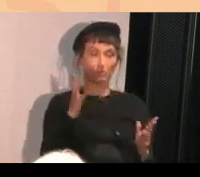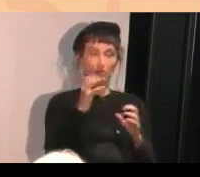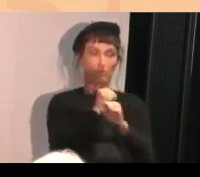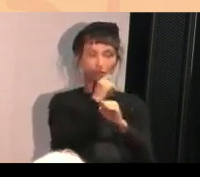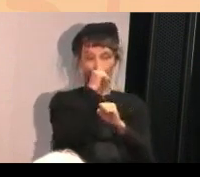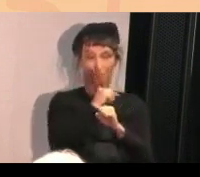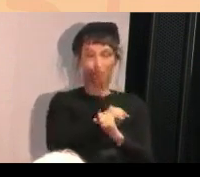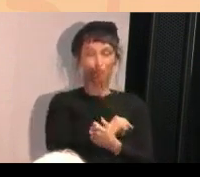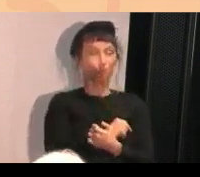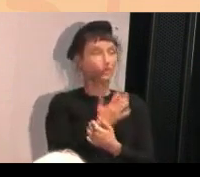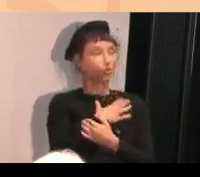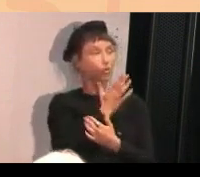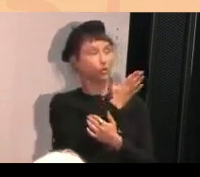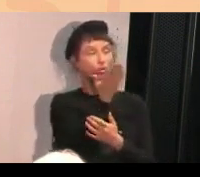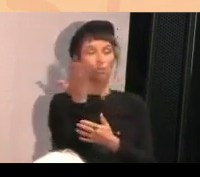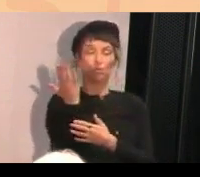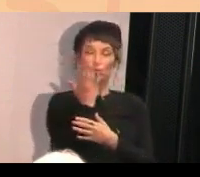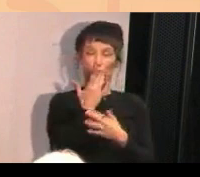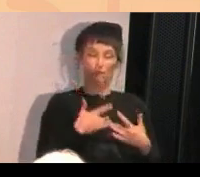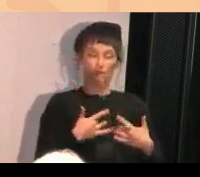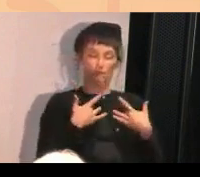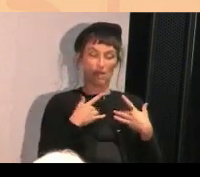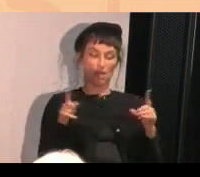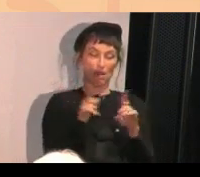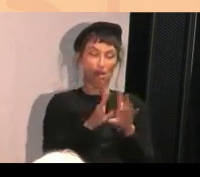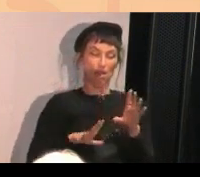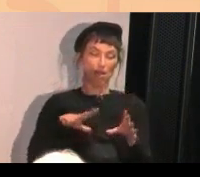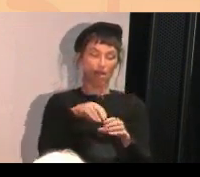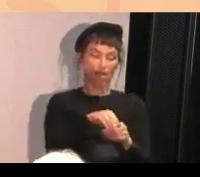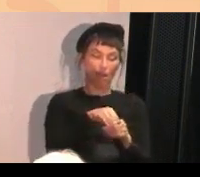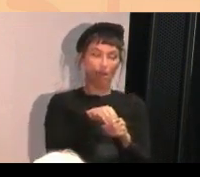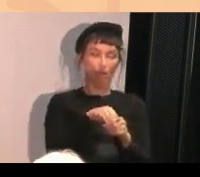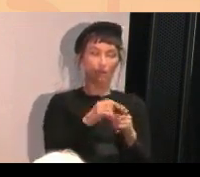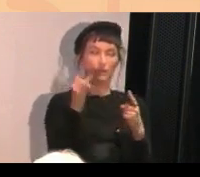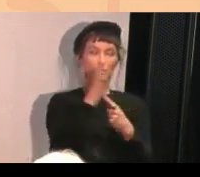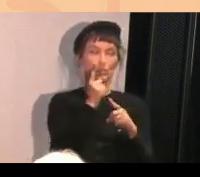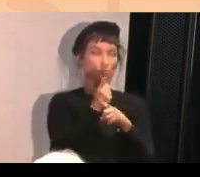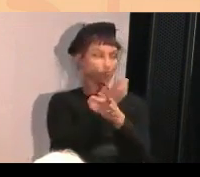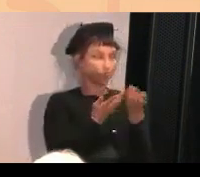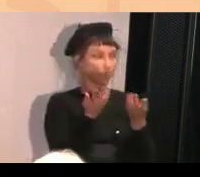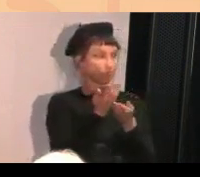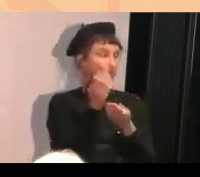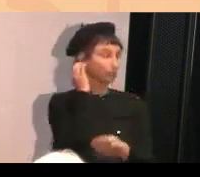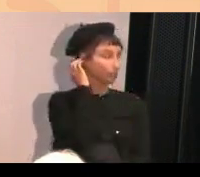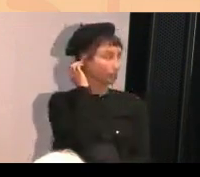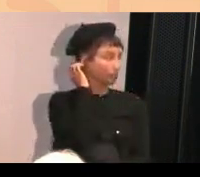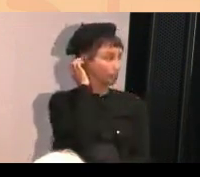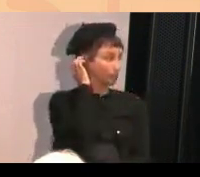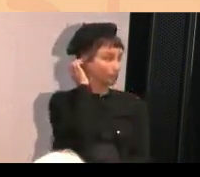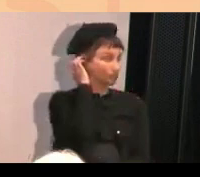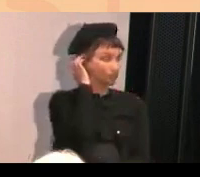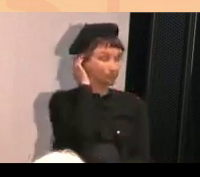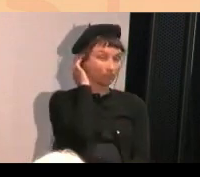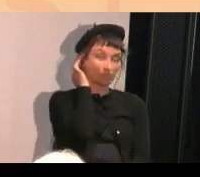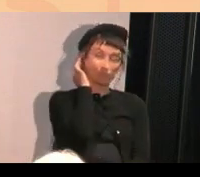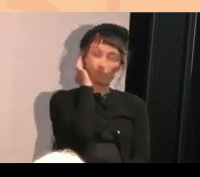we want you all to feel a part of this important conversation of course there will also be